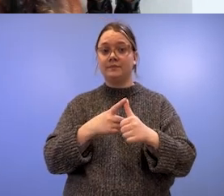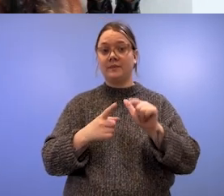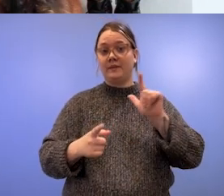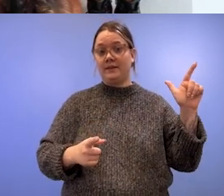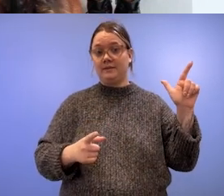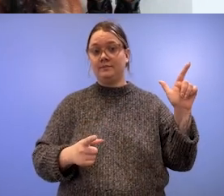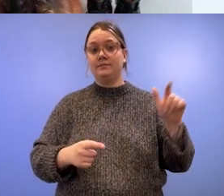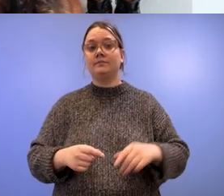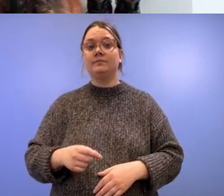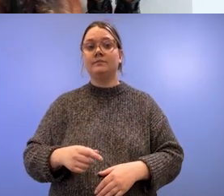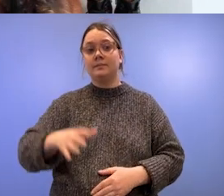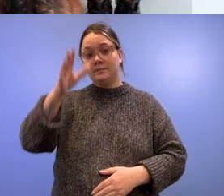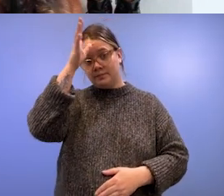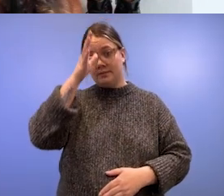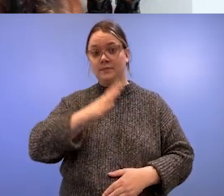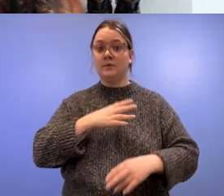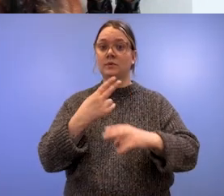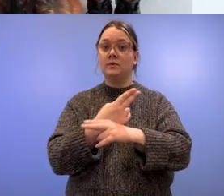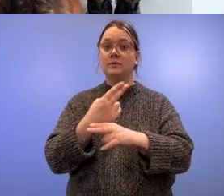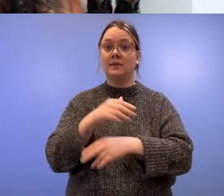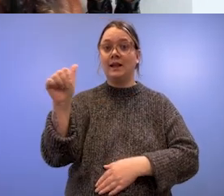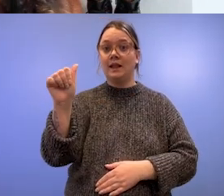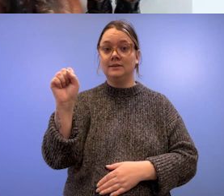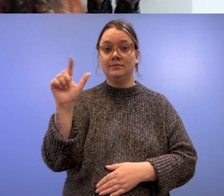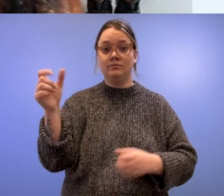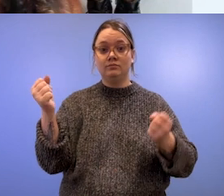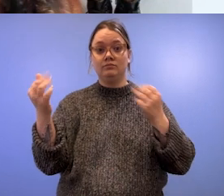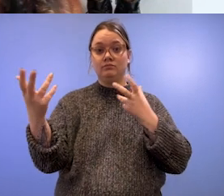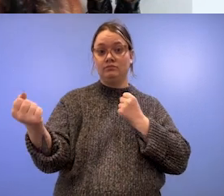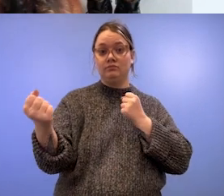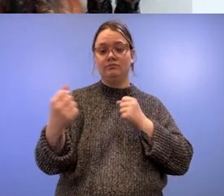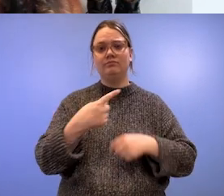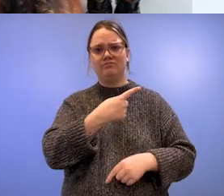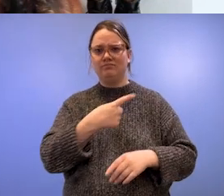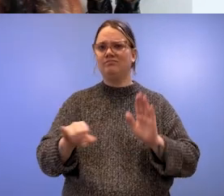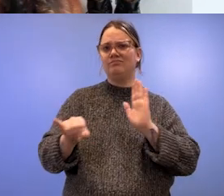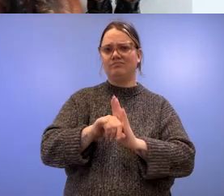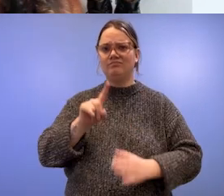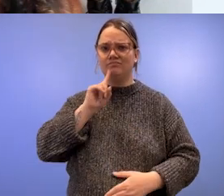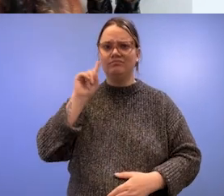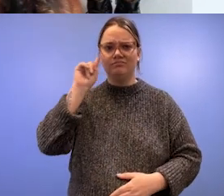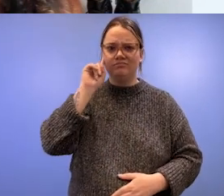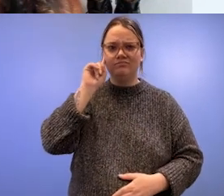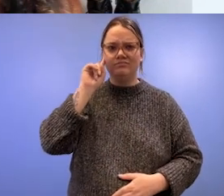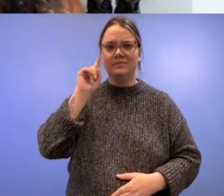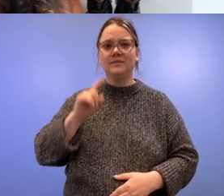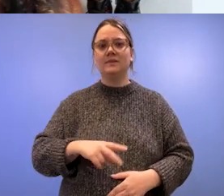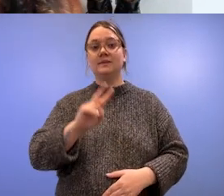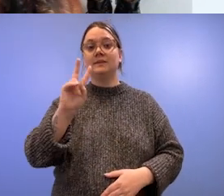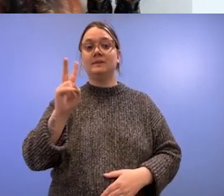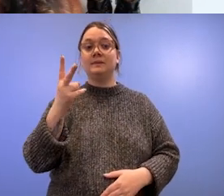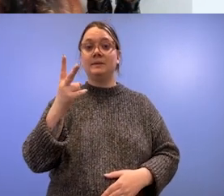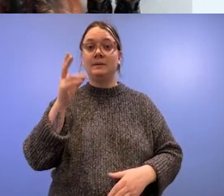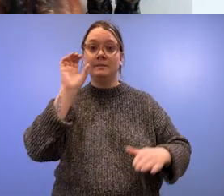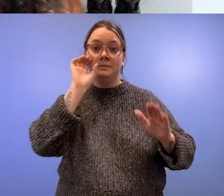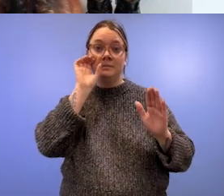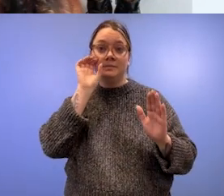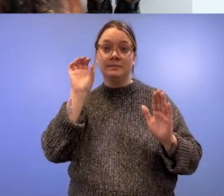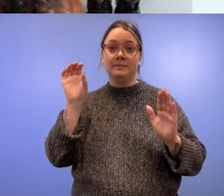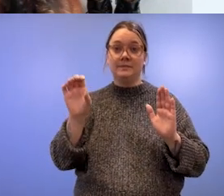is a man using American sign language, and he identifies as deaf. The second image is of a